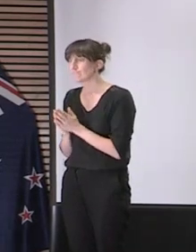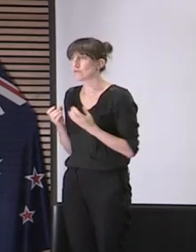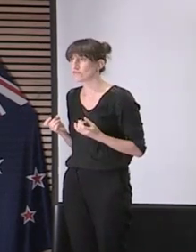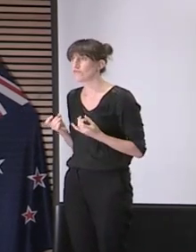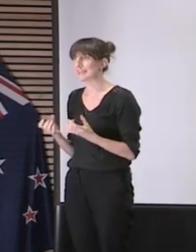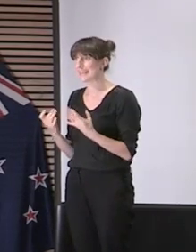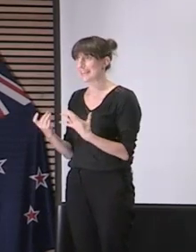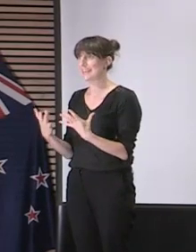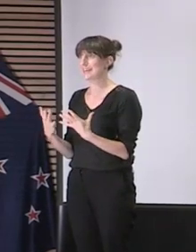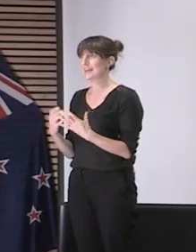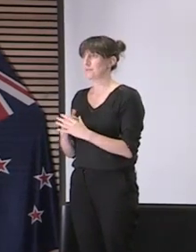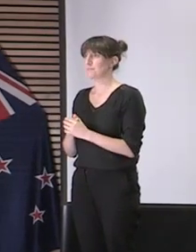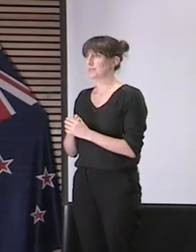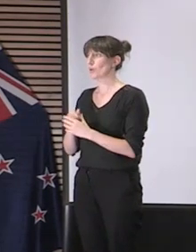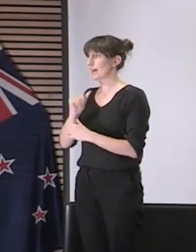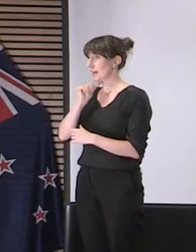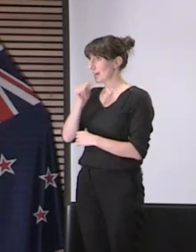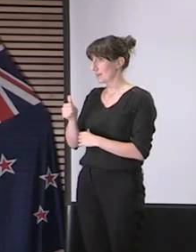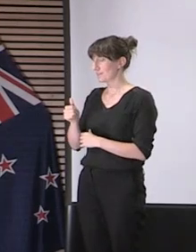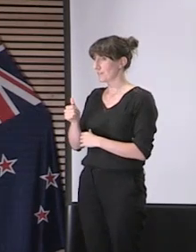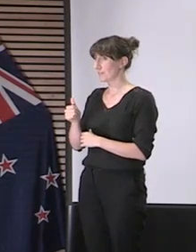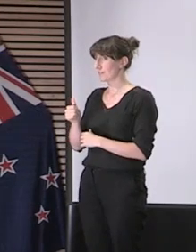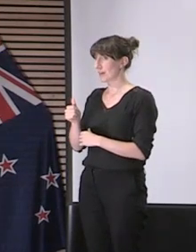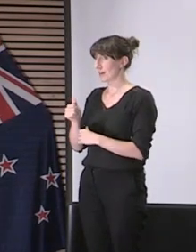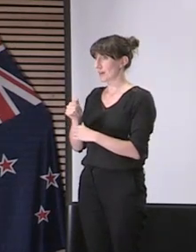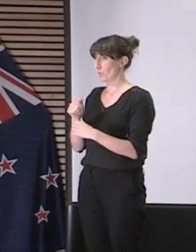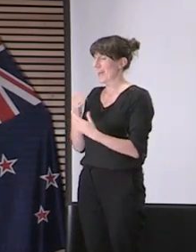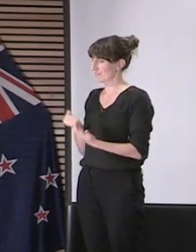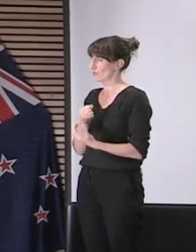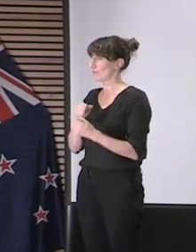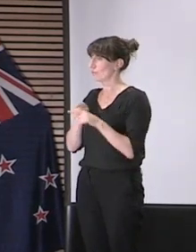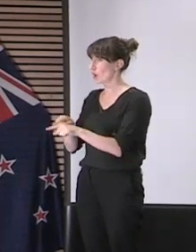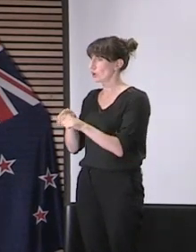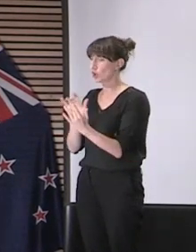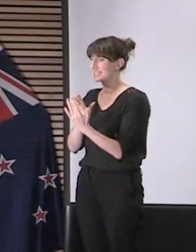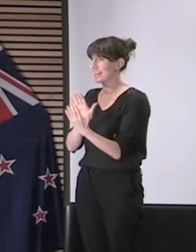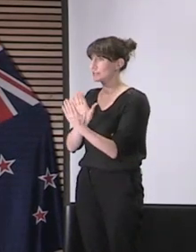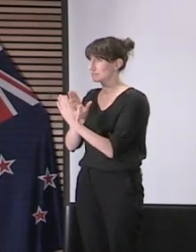environment where we need everyone to be able to help us